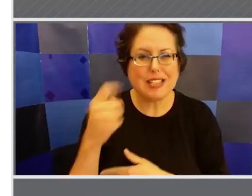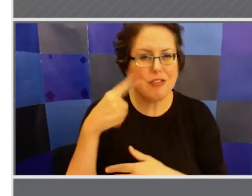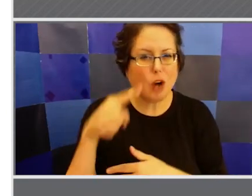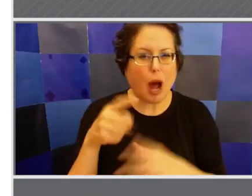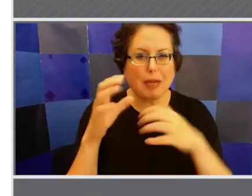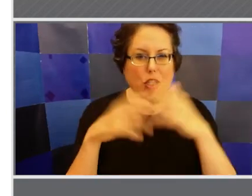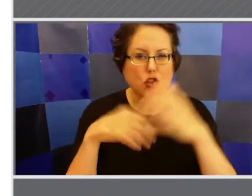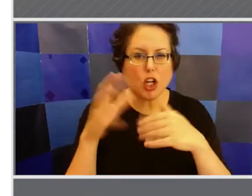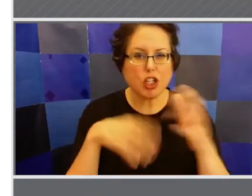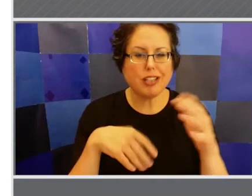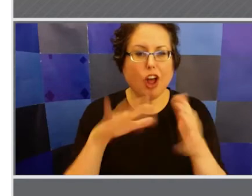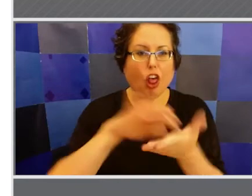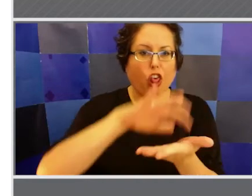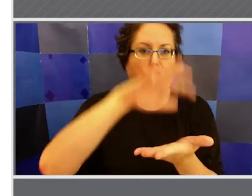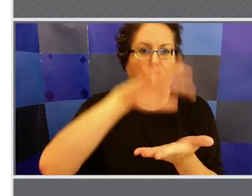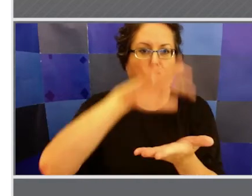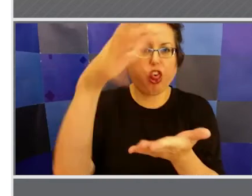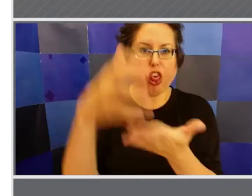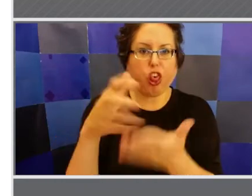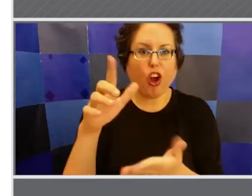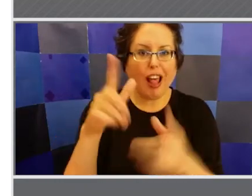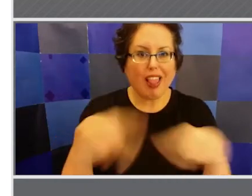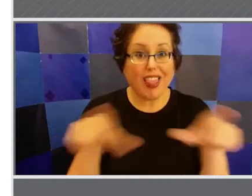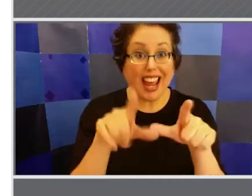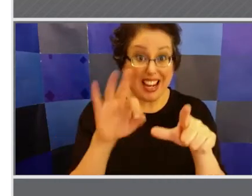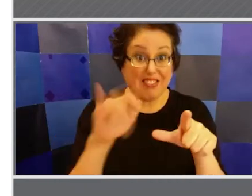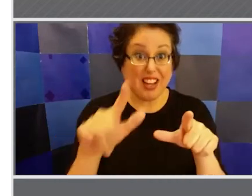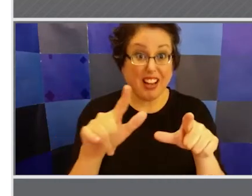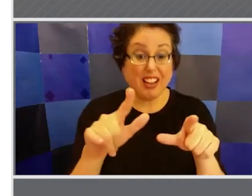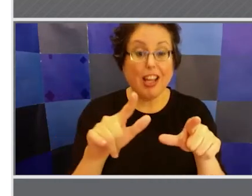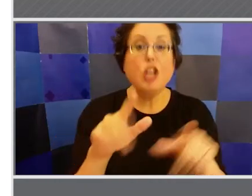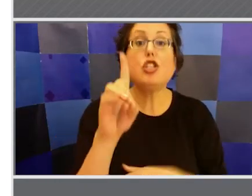is an approach that can have a real positive environmental impact and we would like to